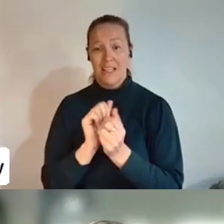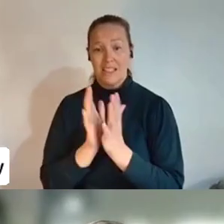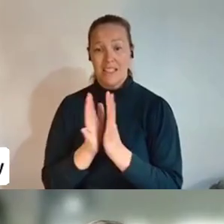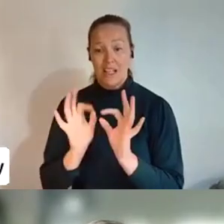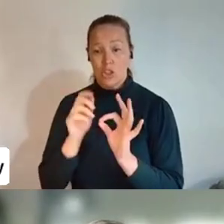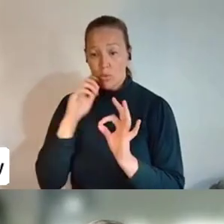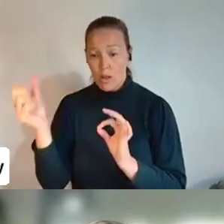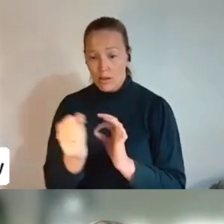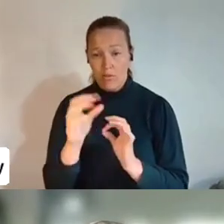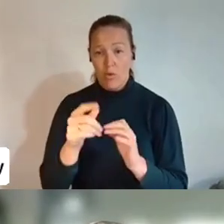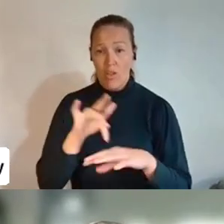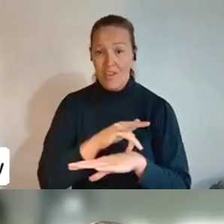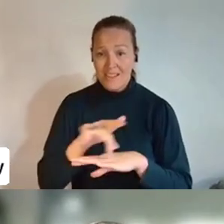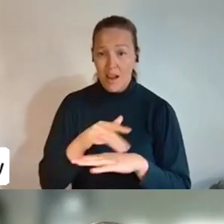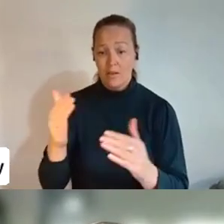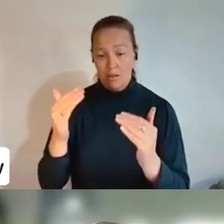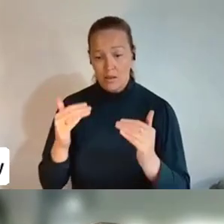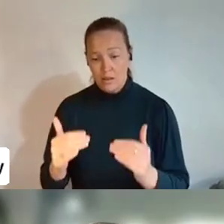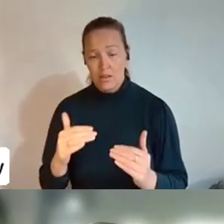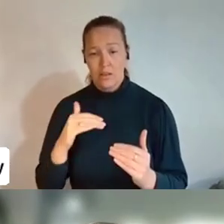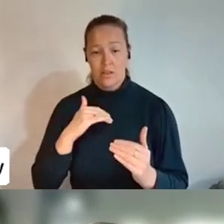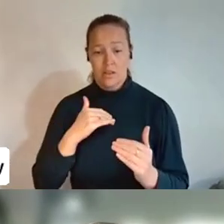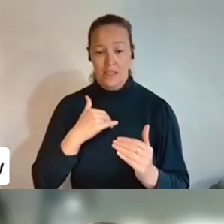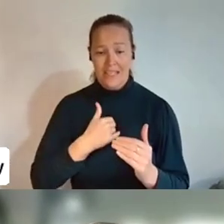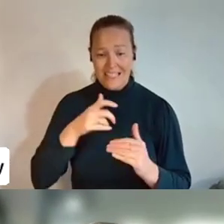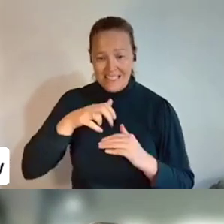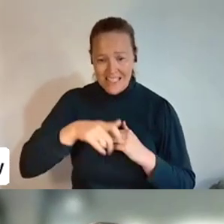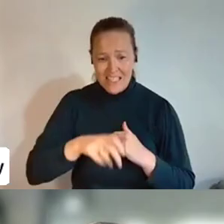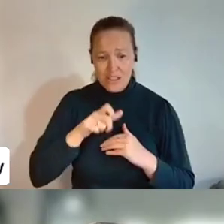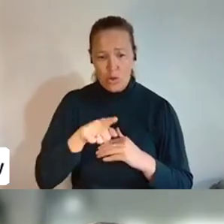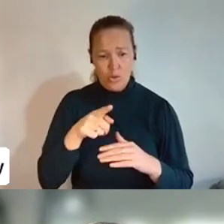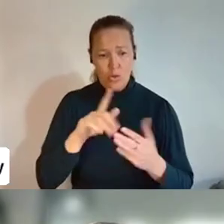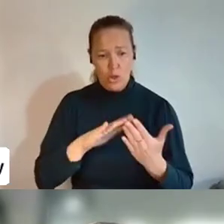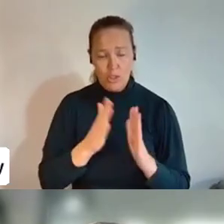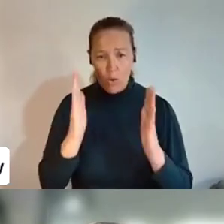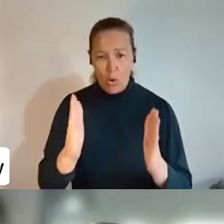need to navigate stairs to get to the social club in my community hall? All of these decisions are